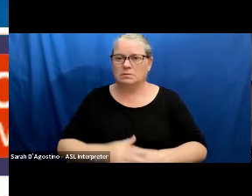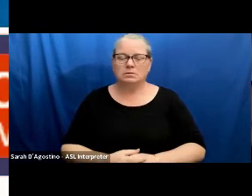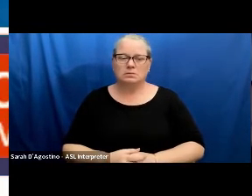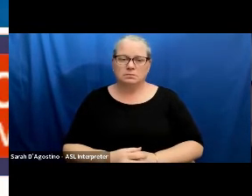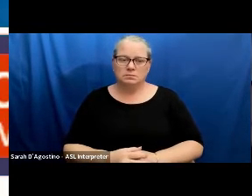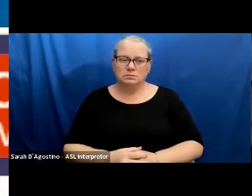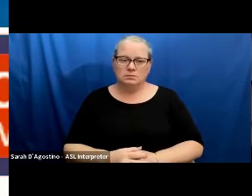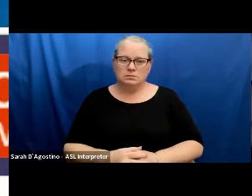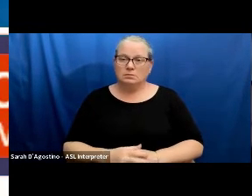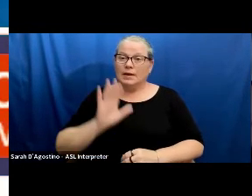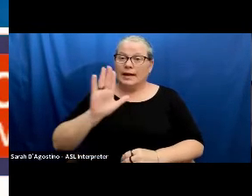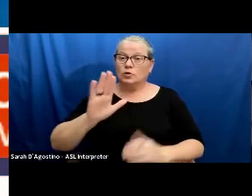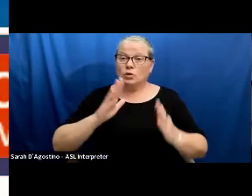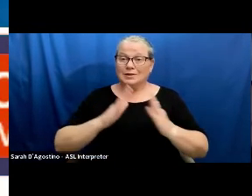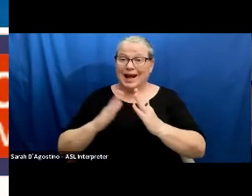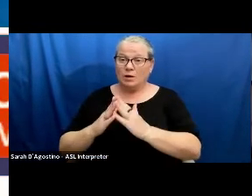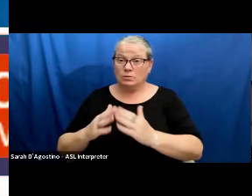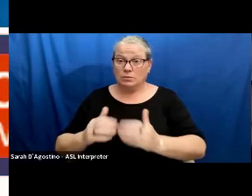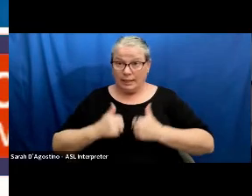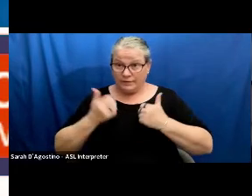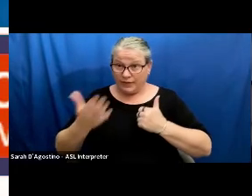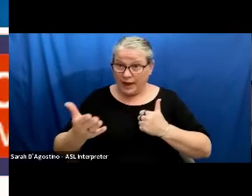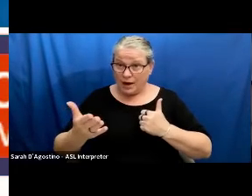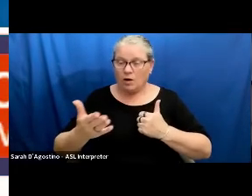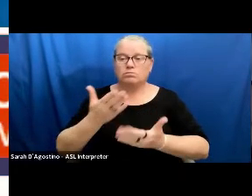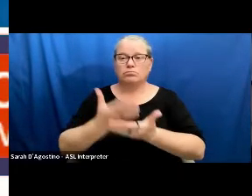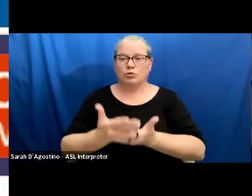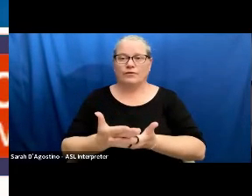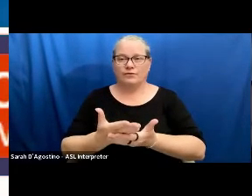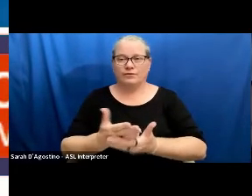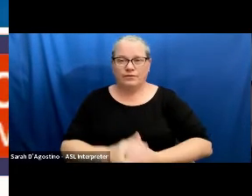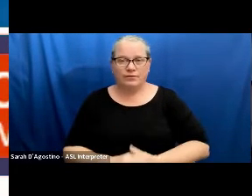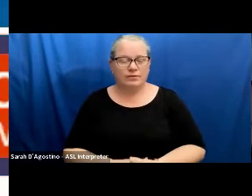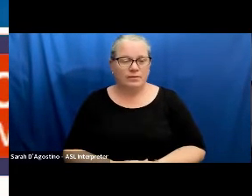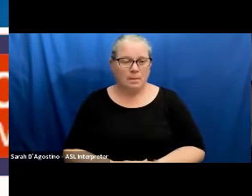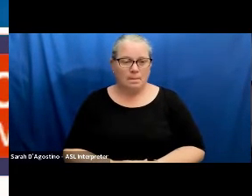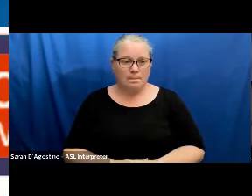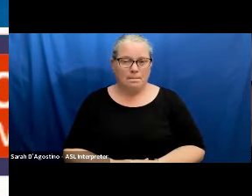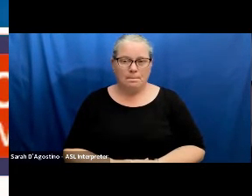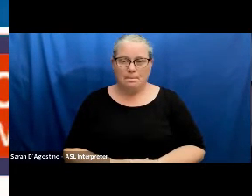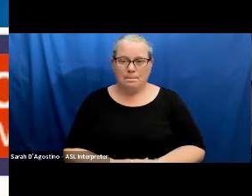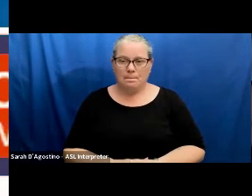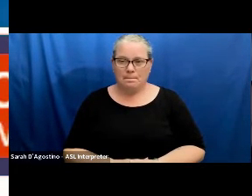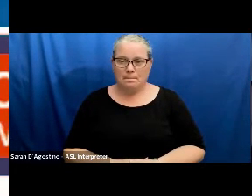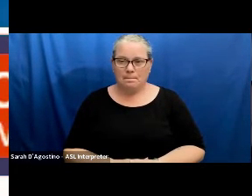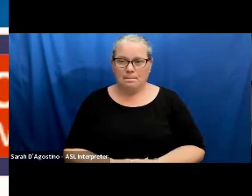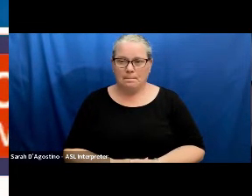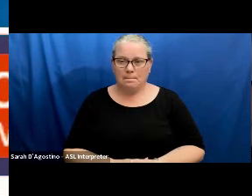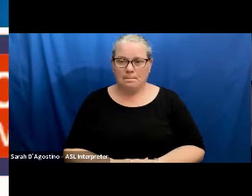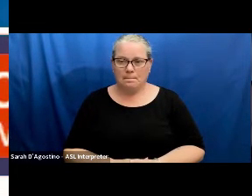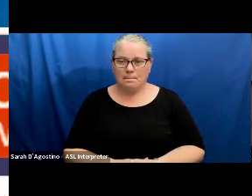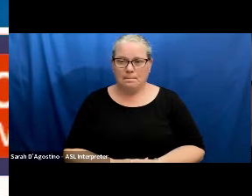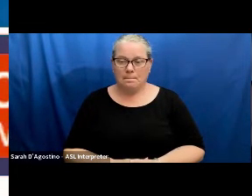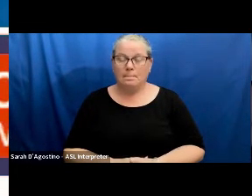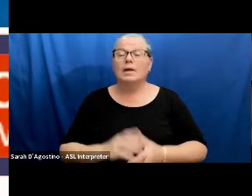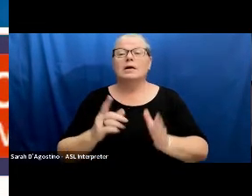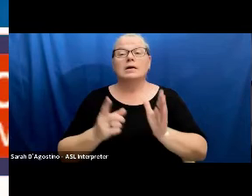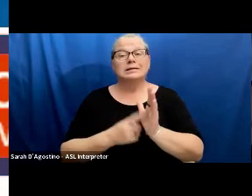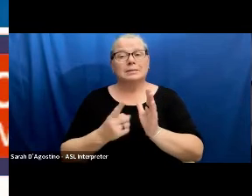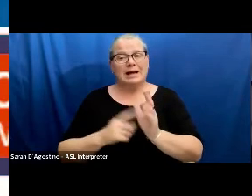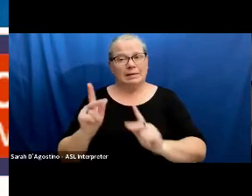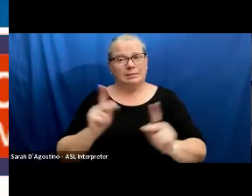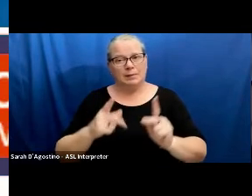trying to vote um you may hear sometimes people say you have to have a driver's license in order